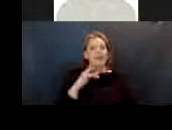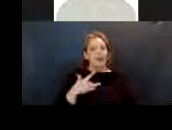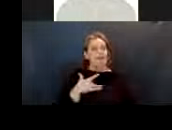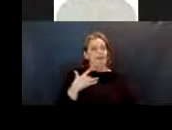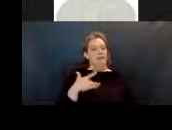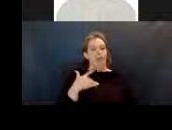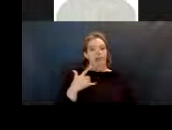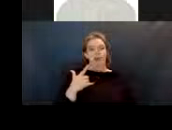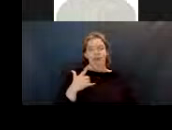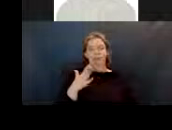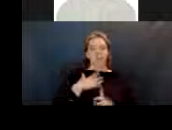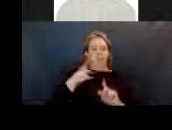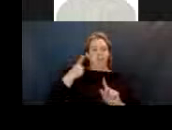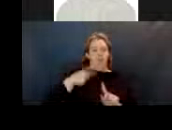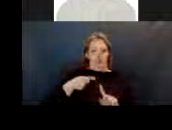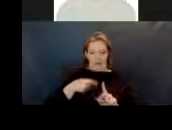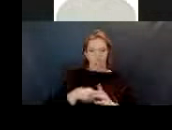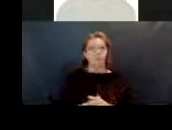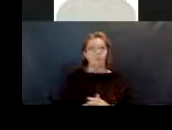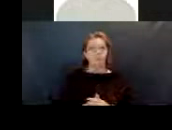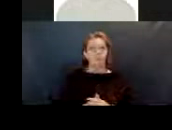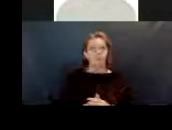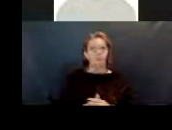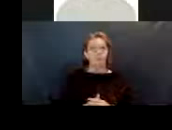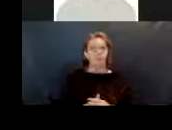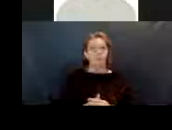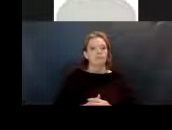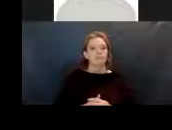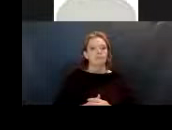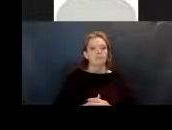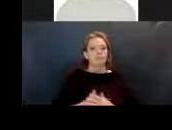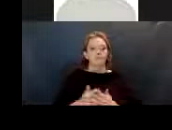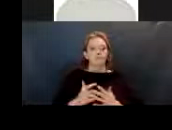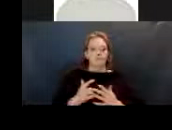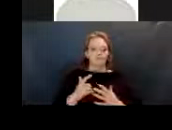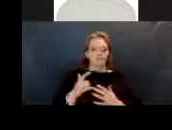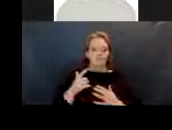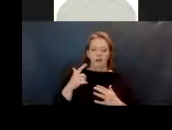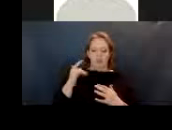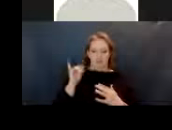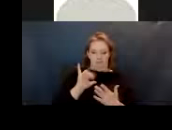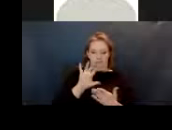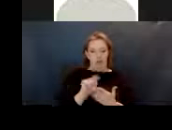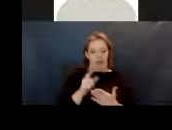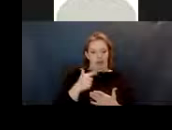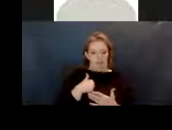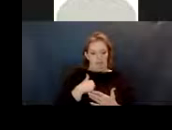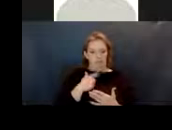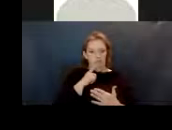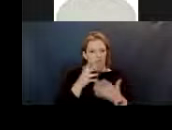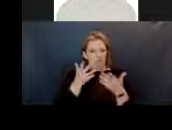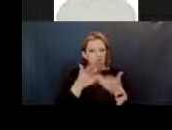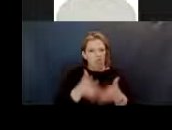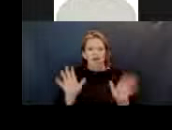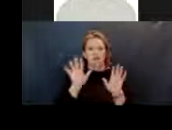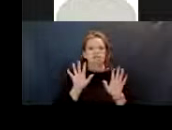you know, part being able to be okay with being lost, when you have prepared for the